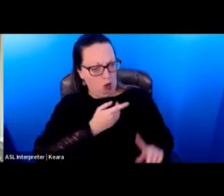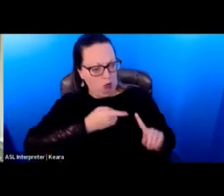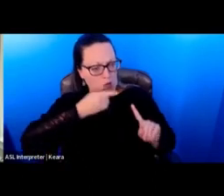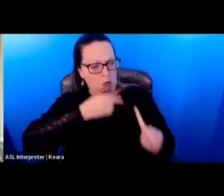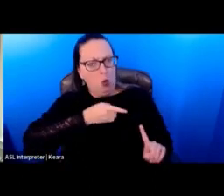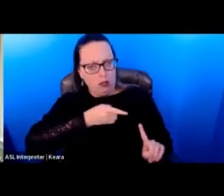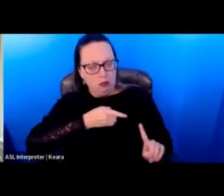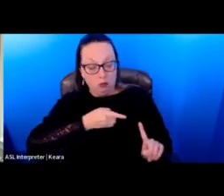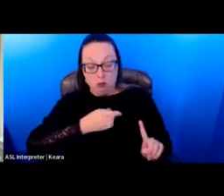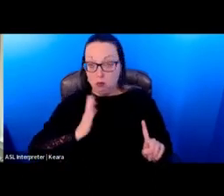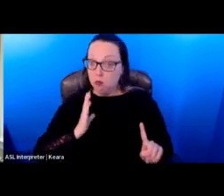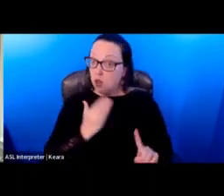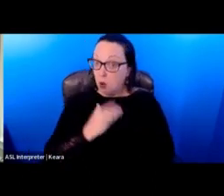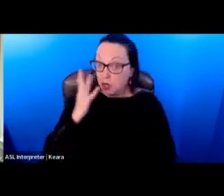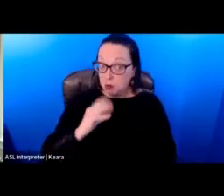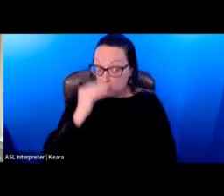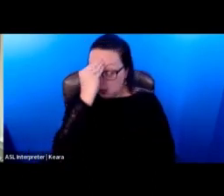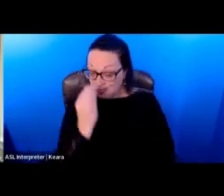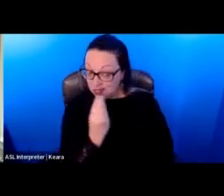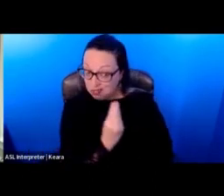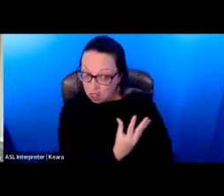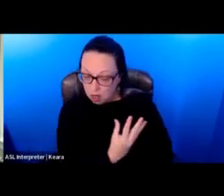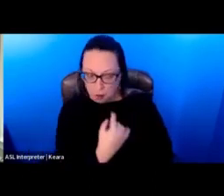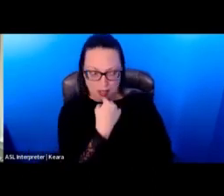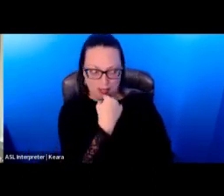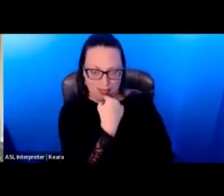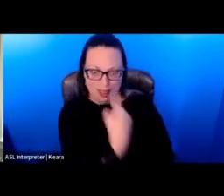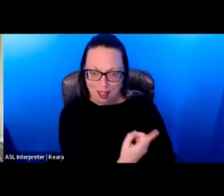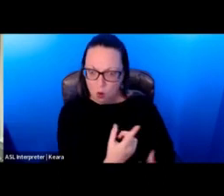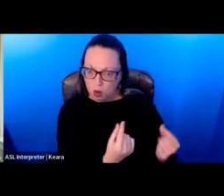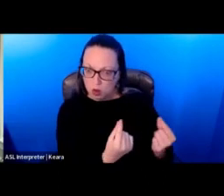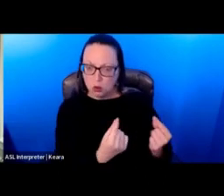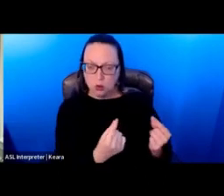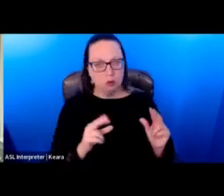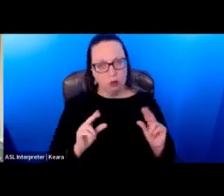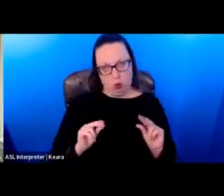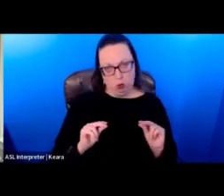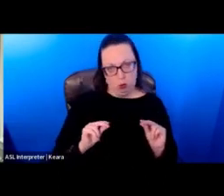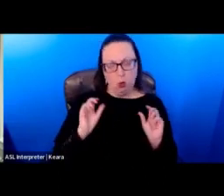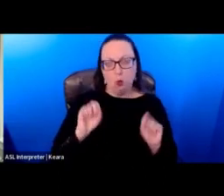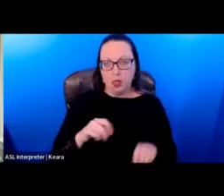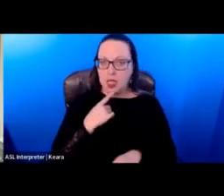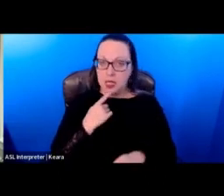experiences. But we can't tell somebody what to do, we can say, this is what worked for us. And